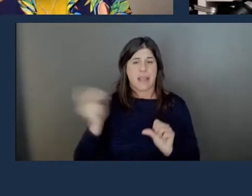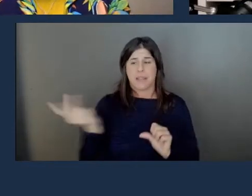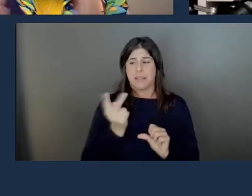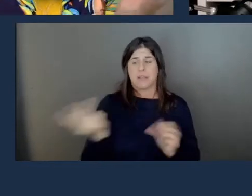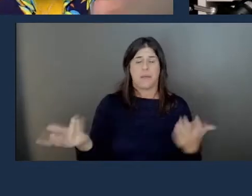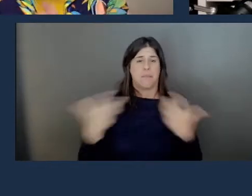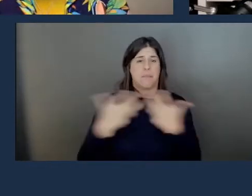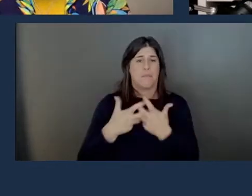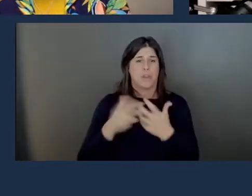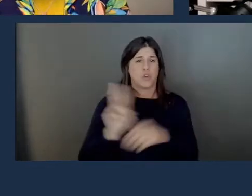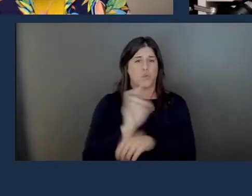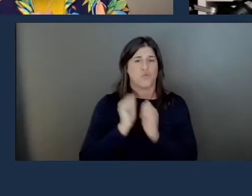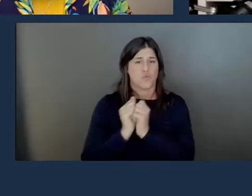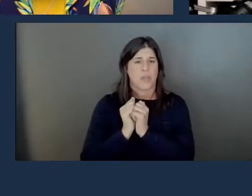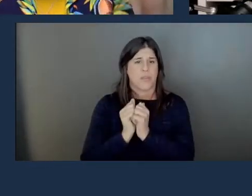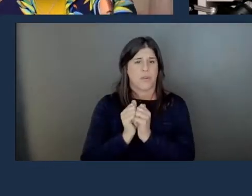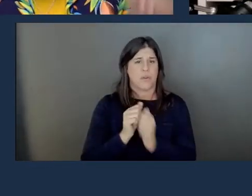Like personalized as a feature, as a service.